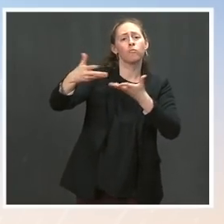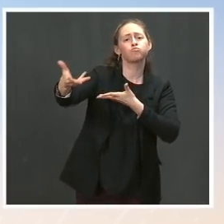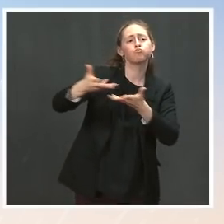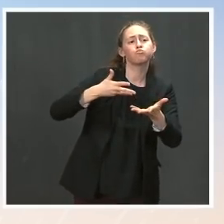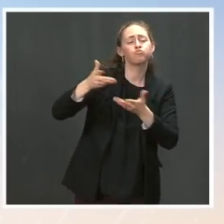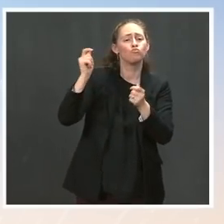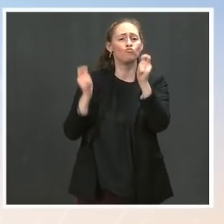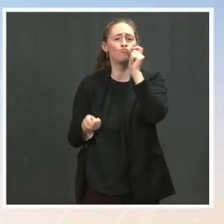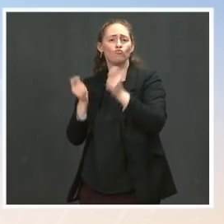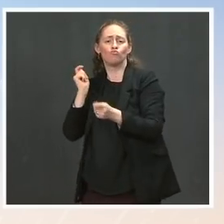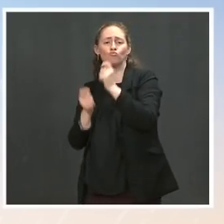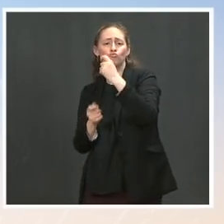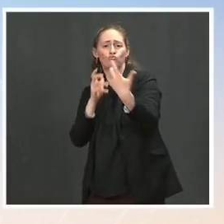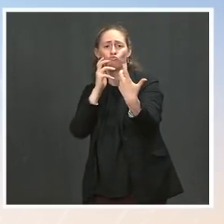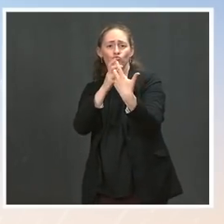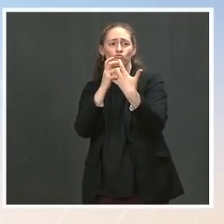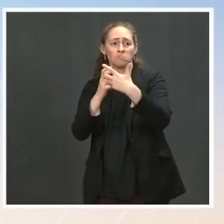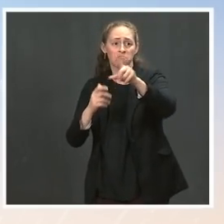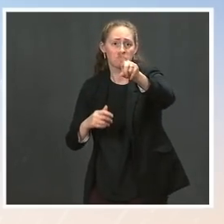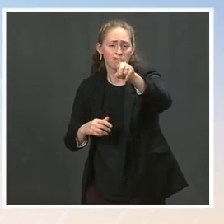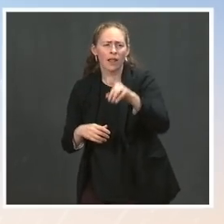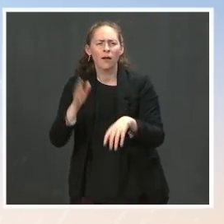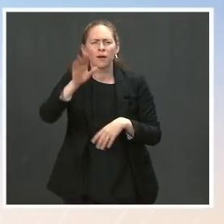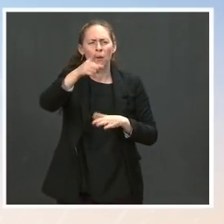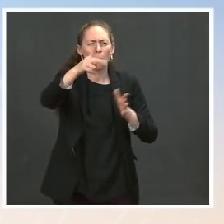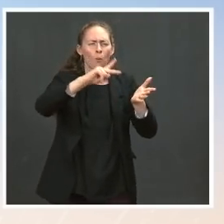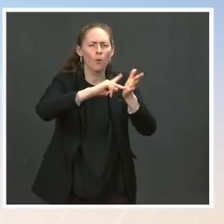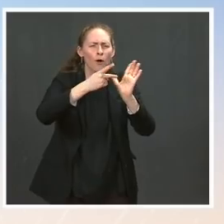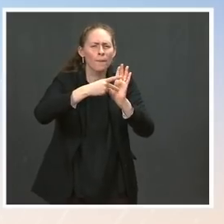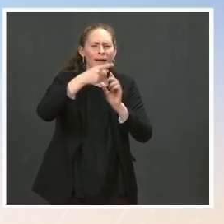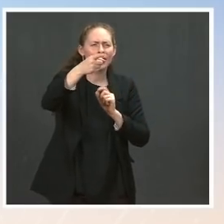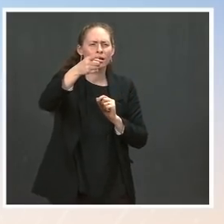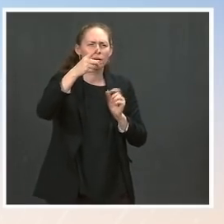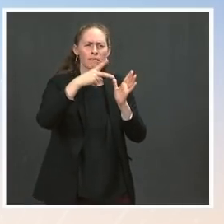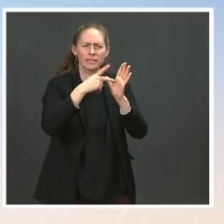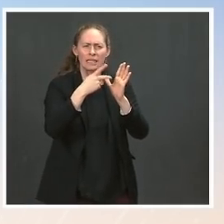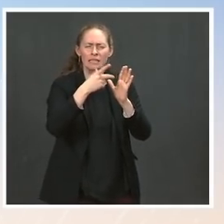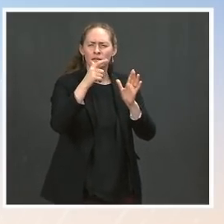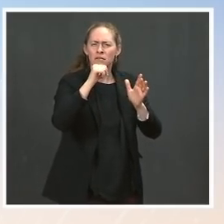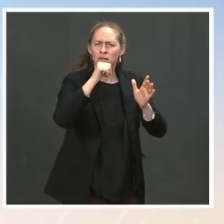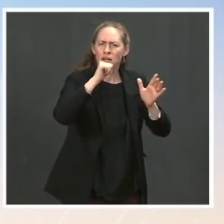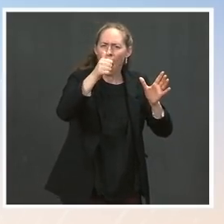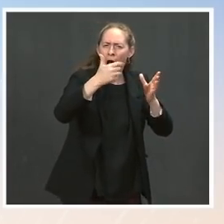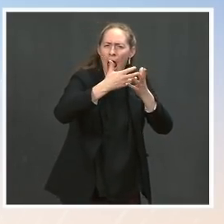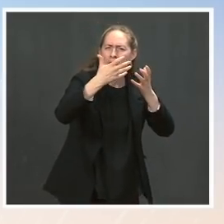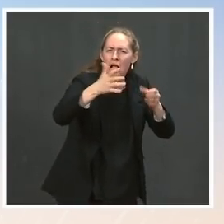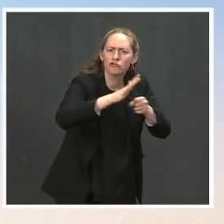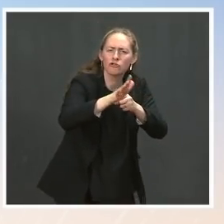Ms. Psaki: Do you mean to -- to -- we don't need as many jobs? Do you -- The Press: I mean, you know, the goal of the plan